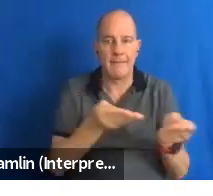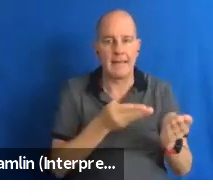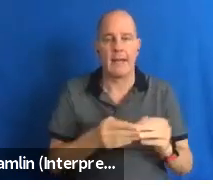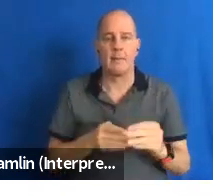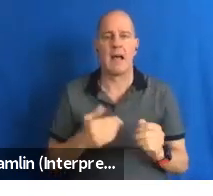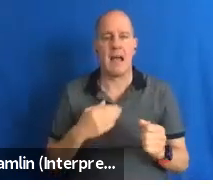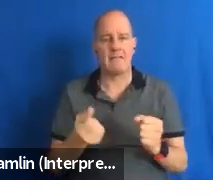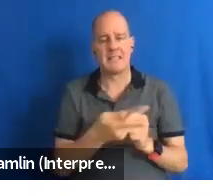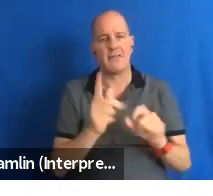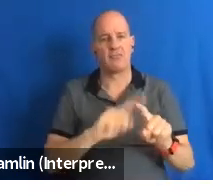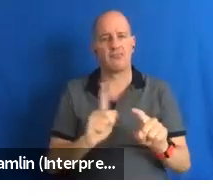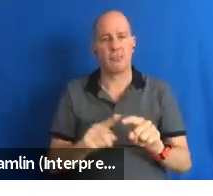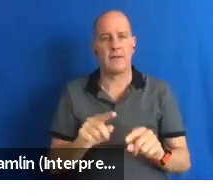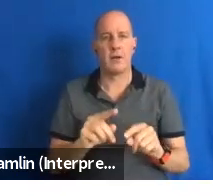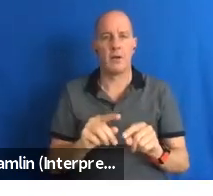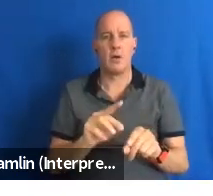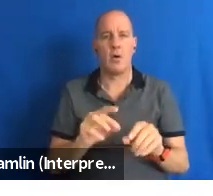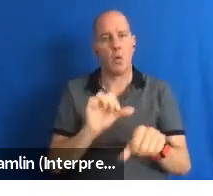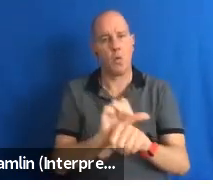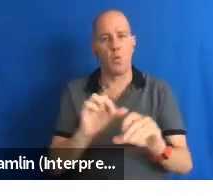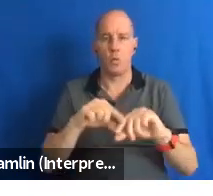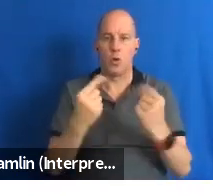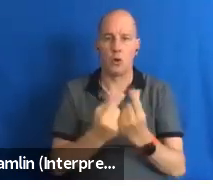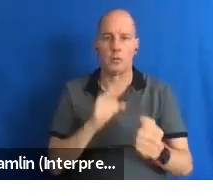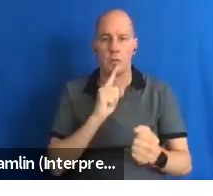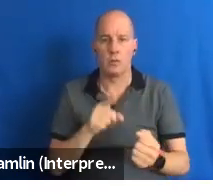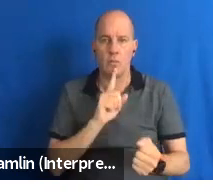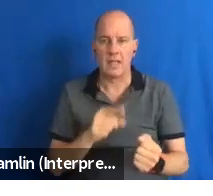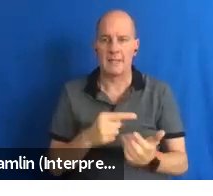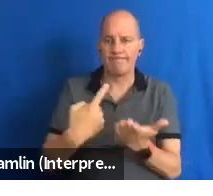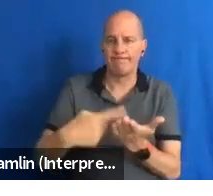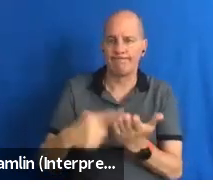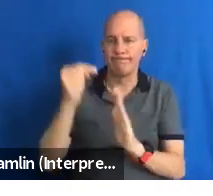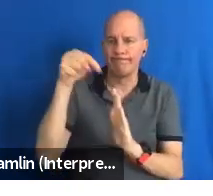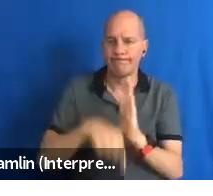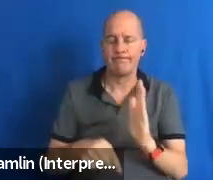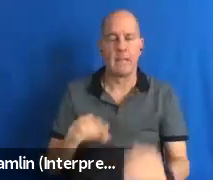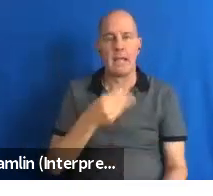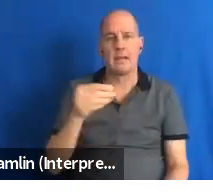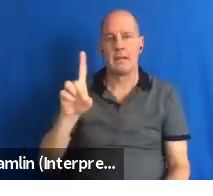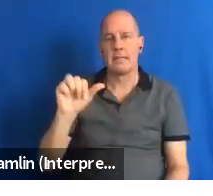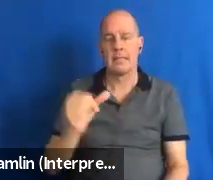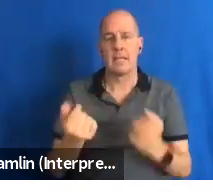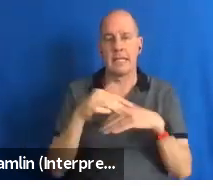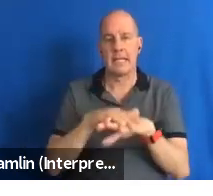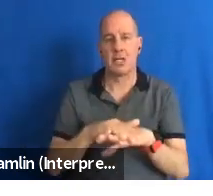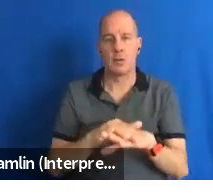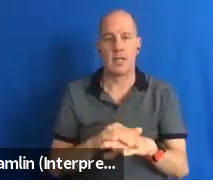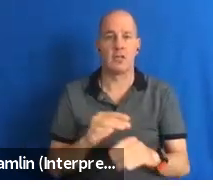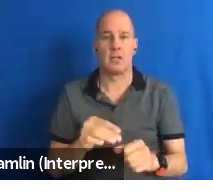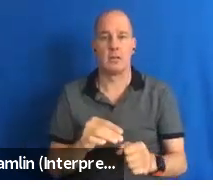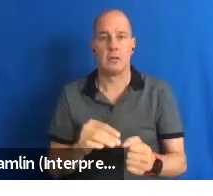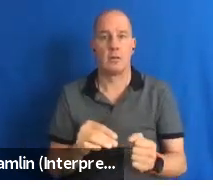really dove down deep, and disability integration issues were included from the very beginning. So